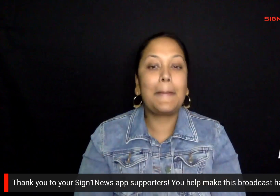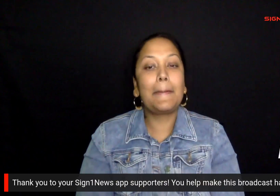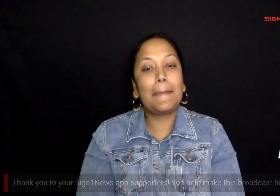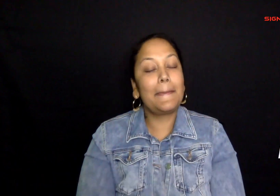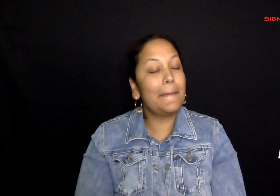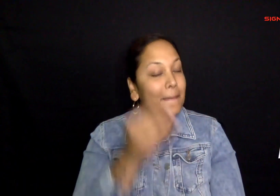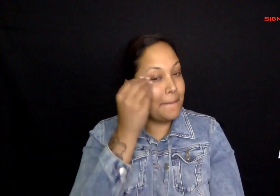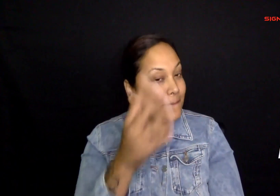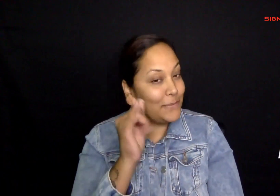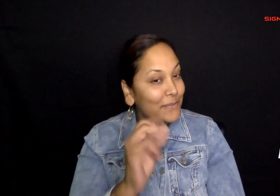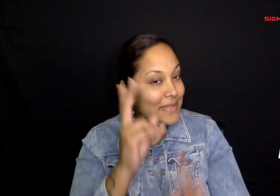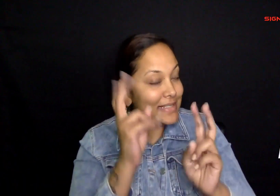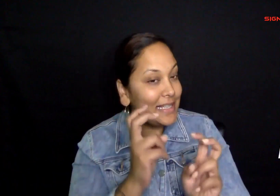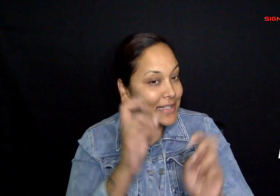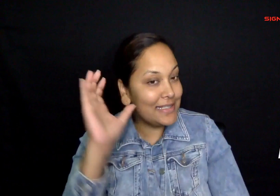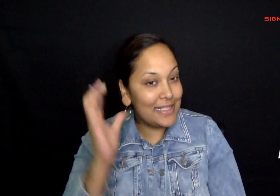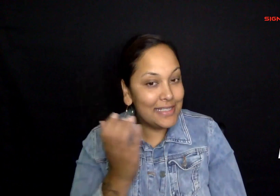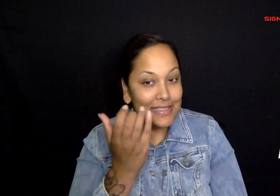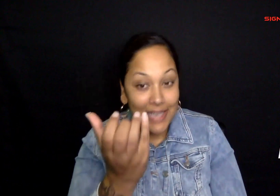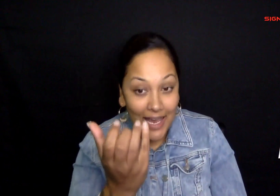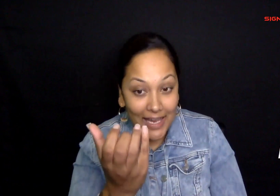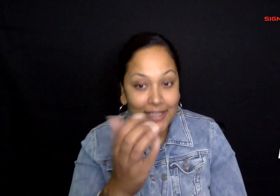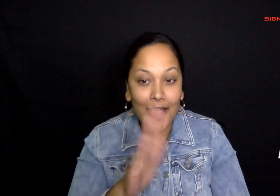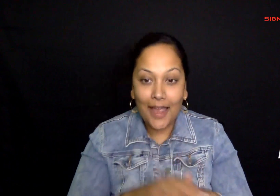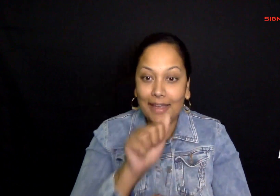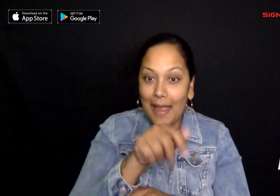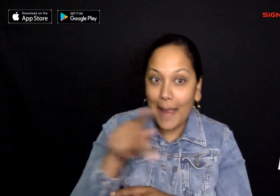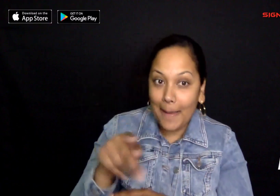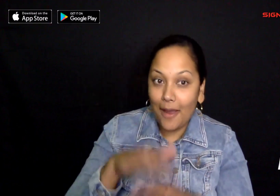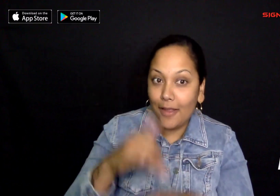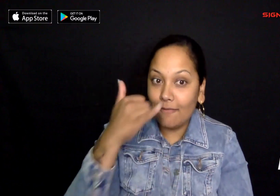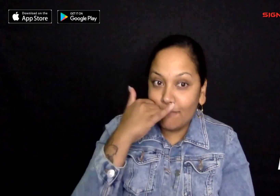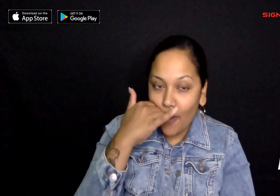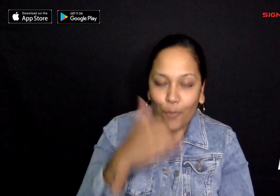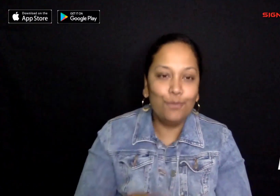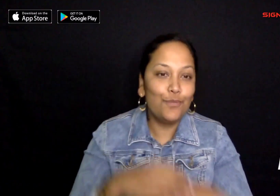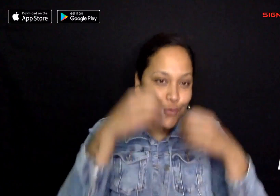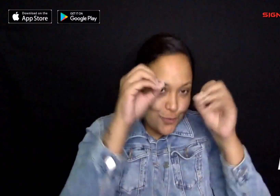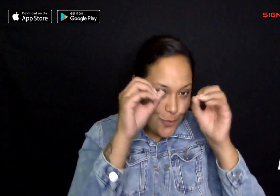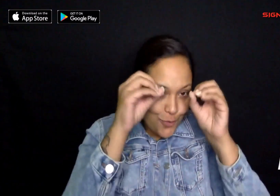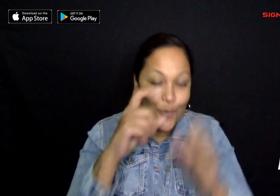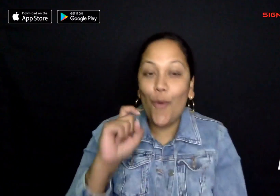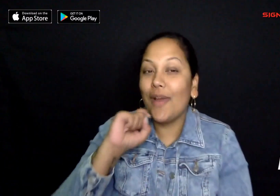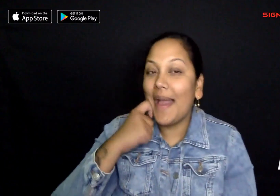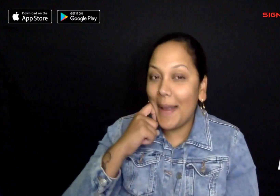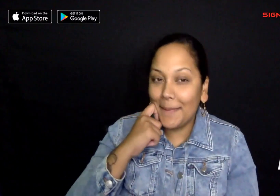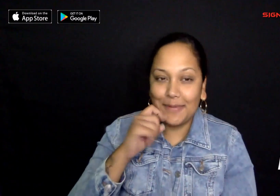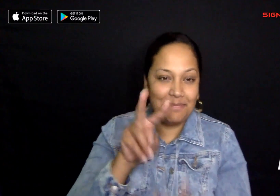broadcast happen you can download the Sign1News app by heading to the app store or Google play